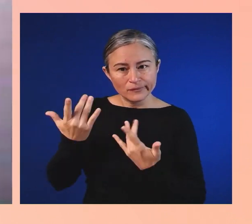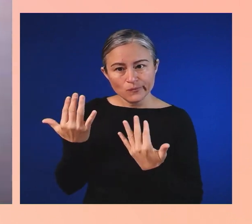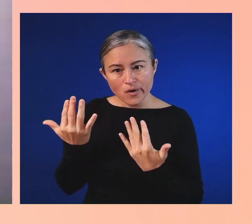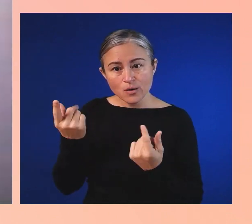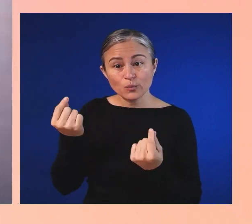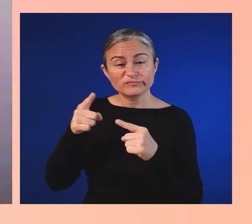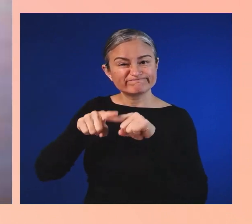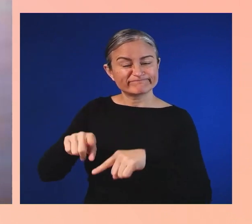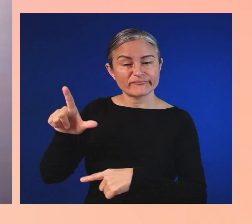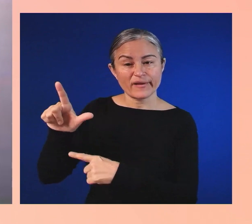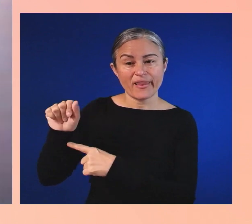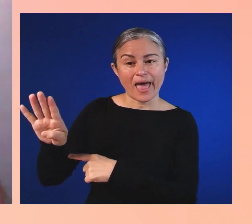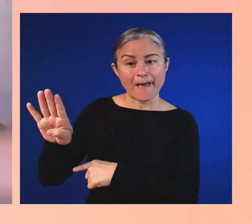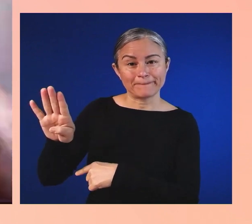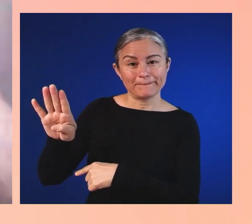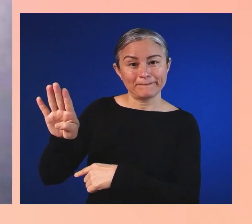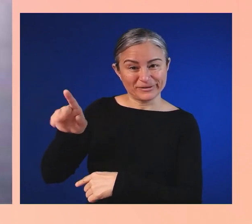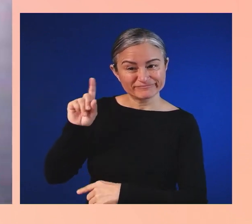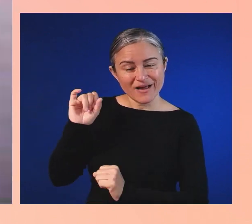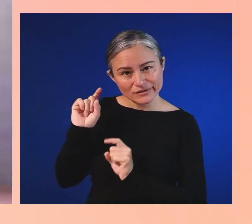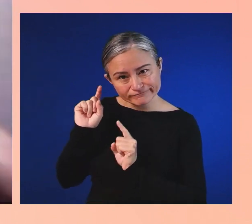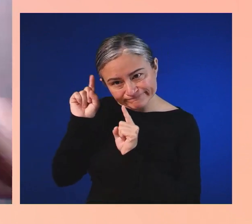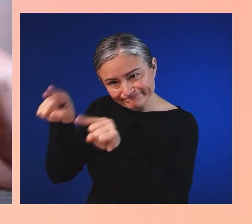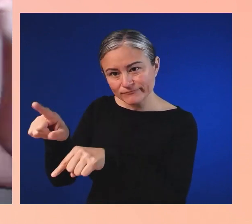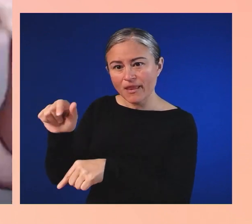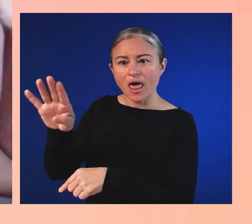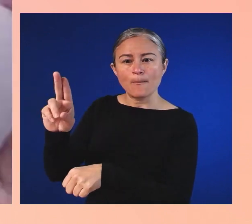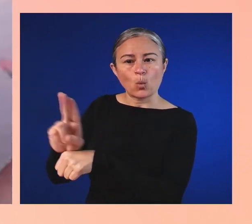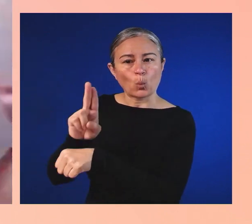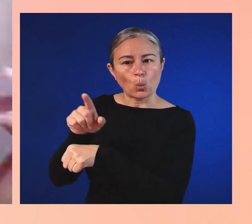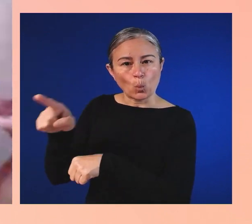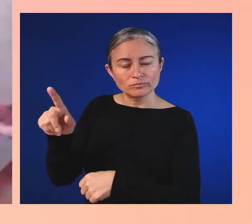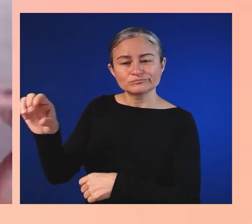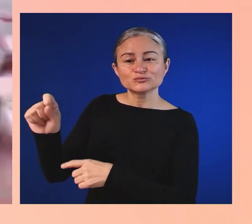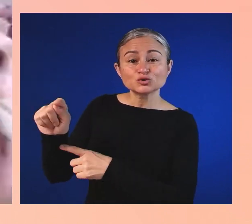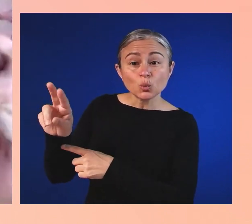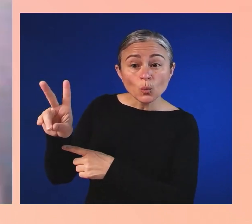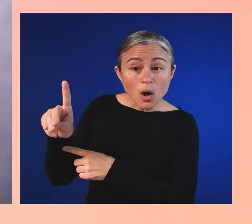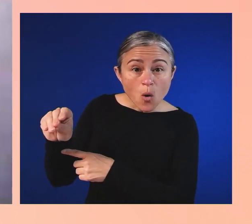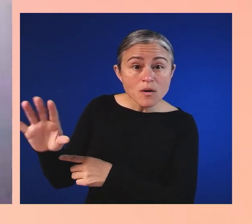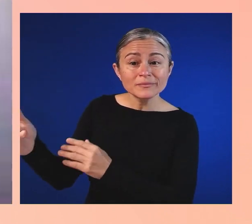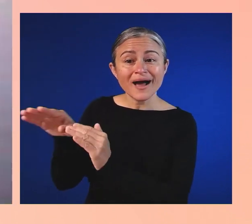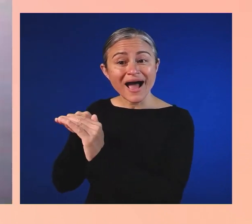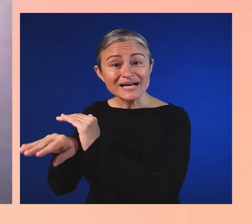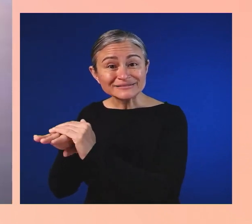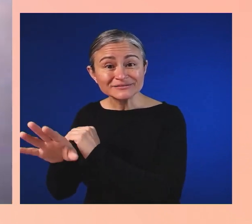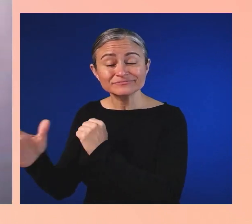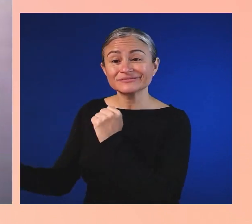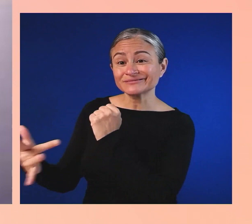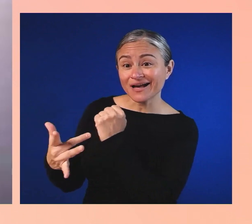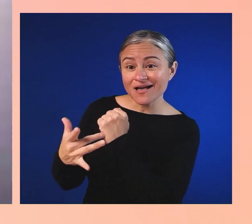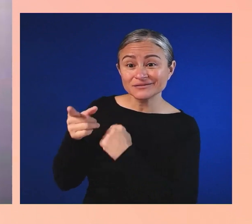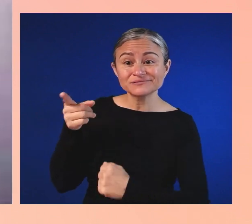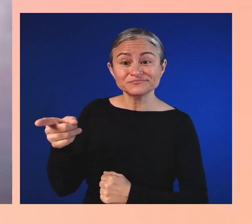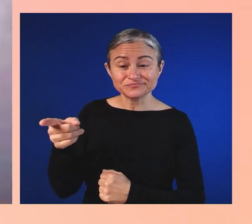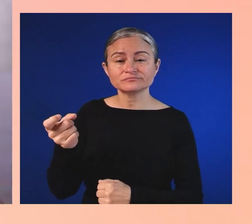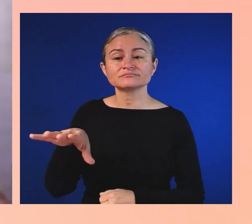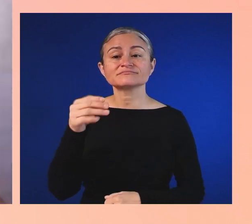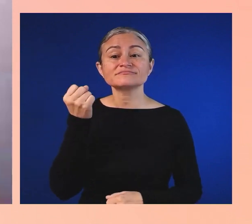sure that they can access tech like this. But they were under a lot of duress,